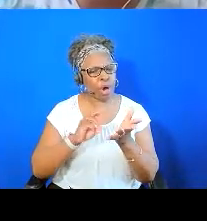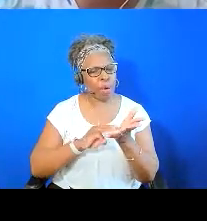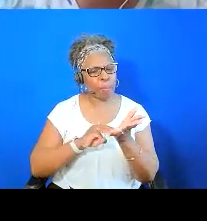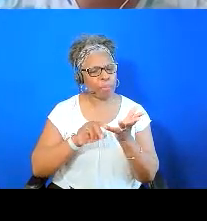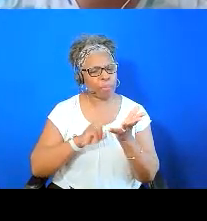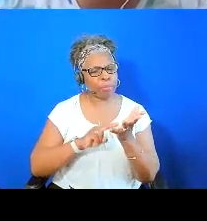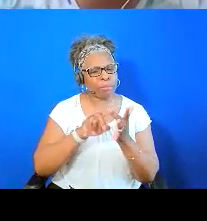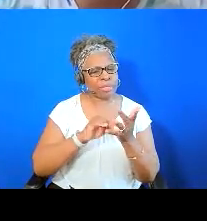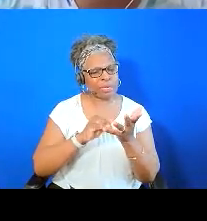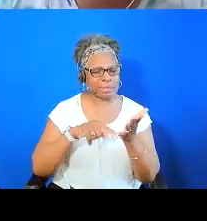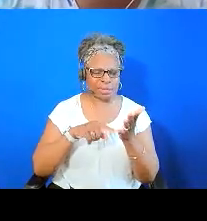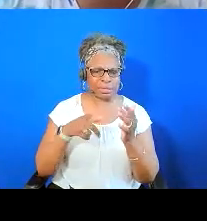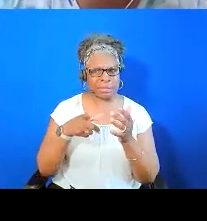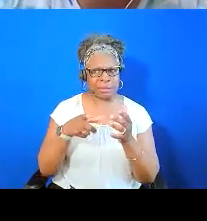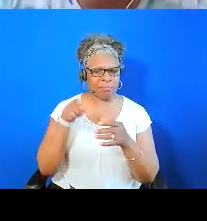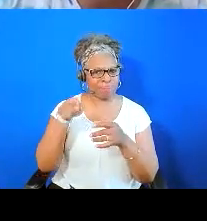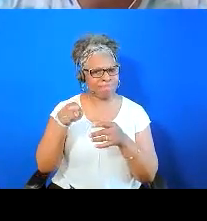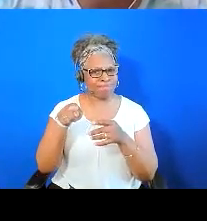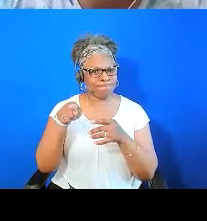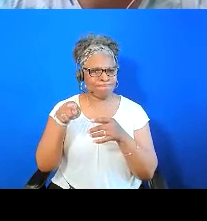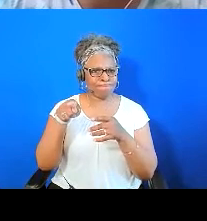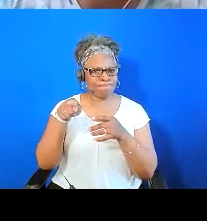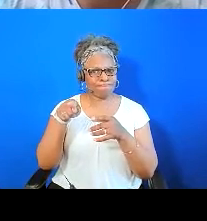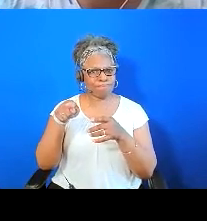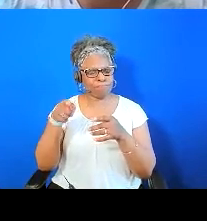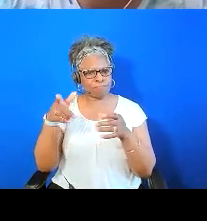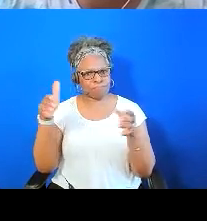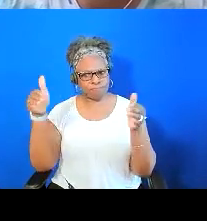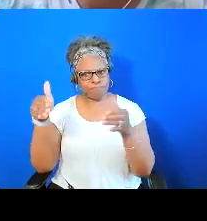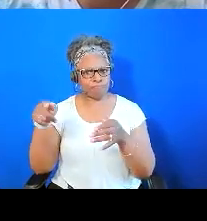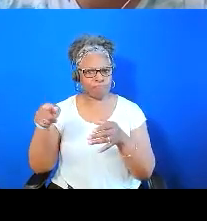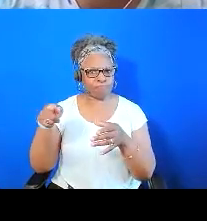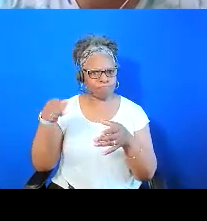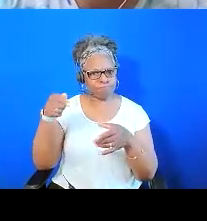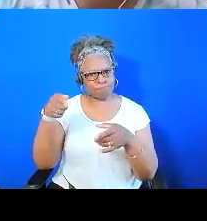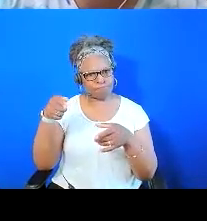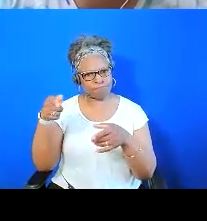and embrace this, this very sort of a capitalist model imported from the United States,